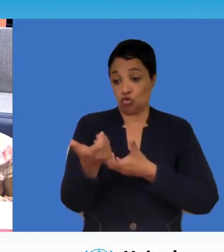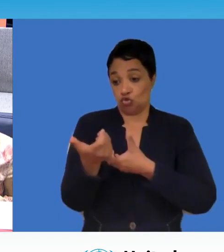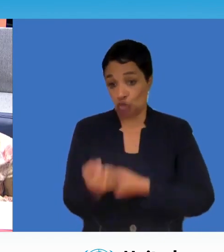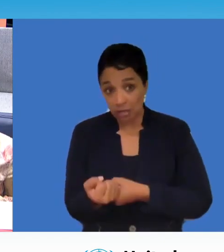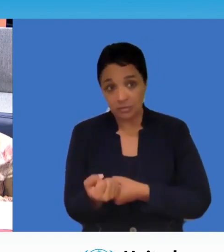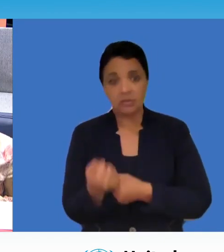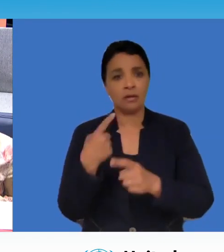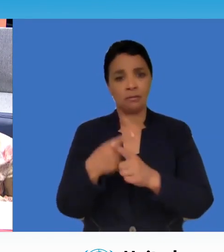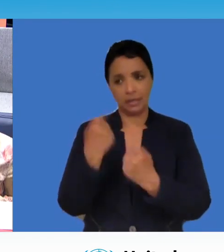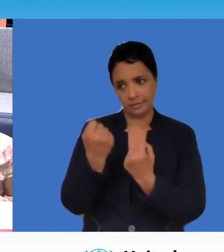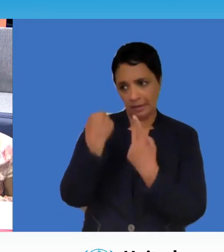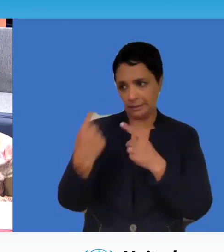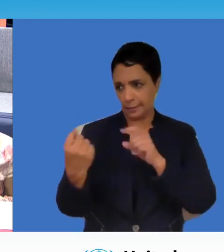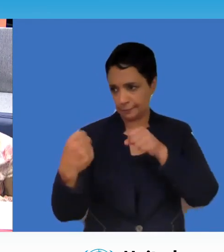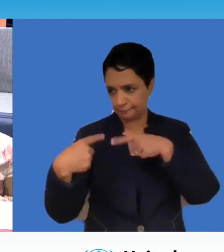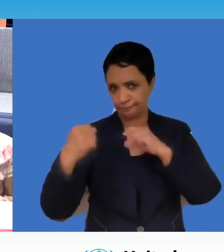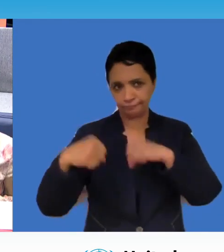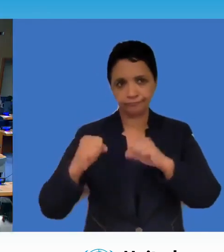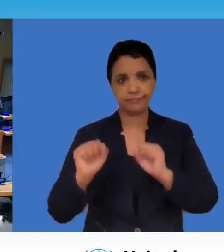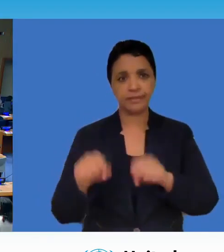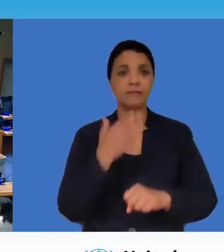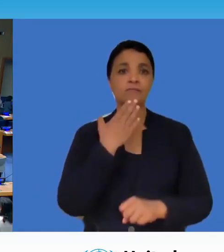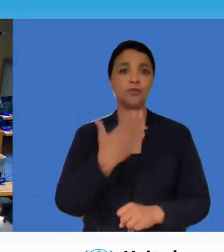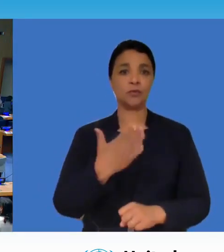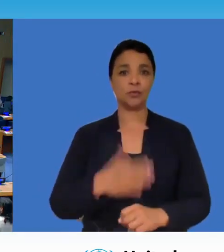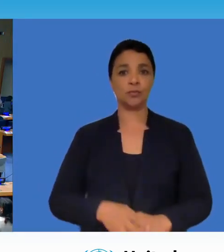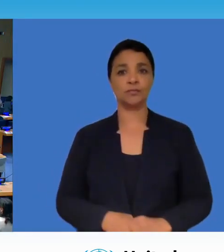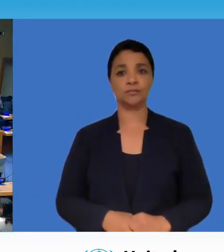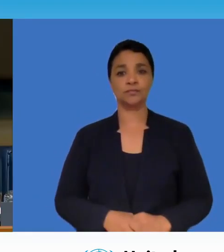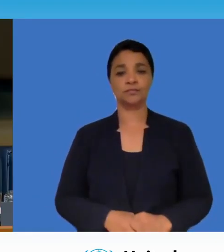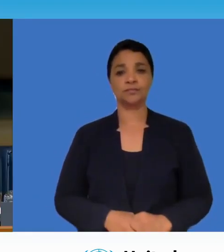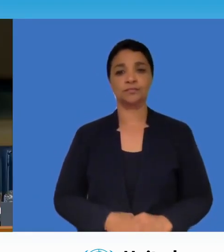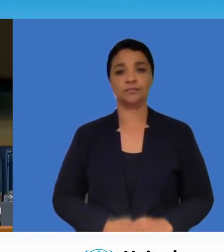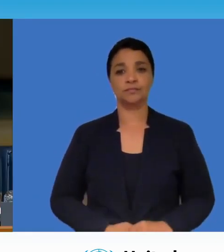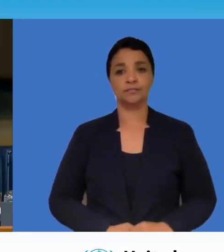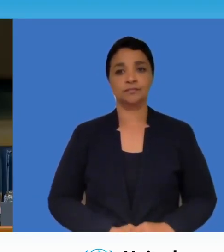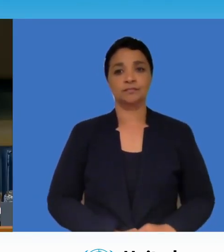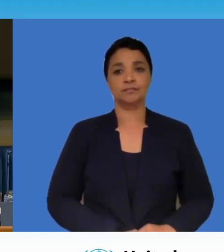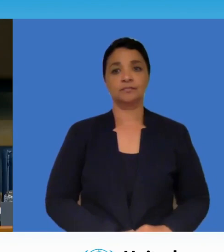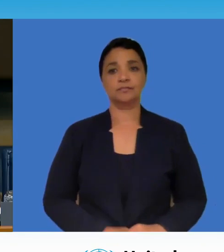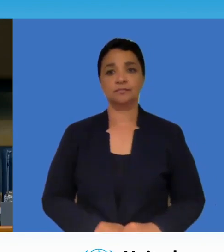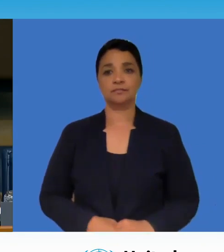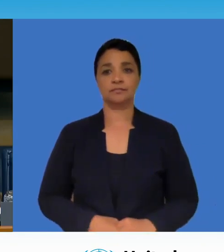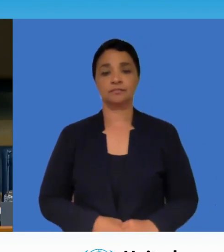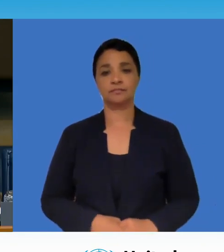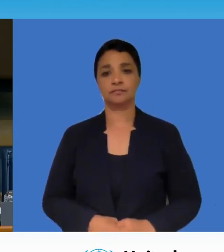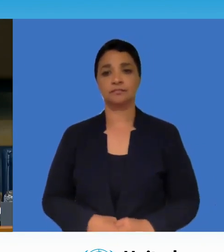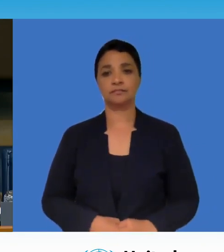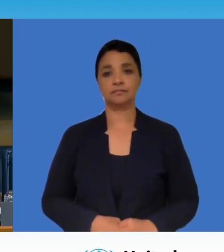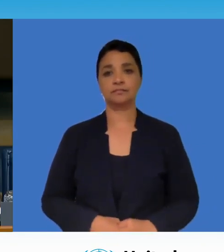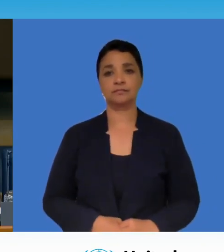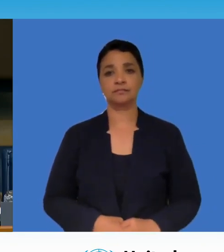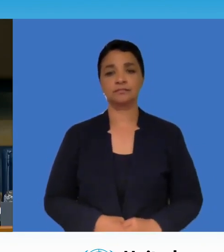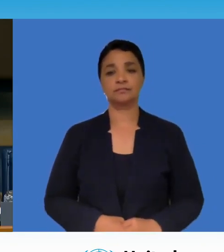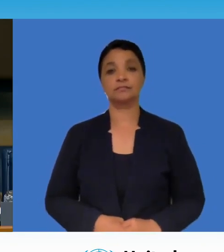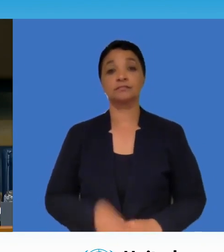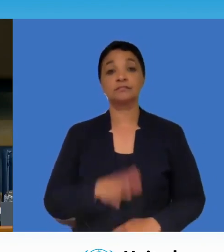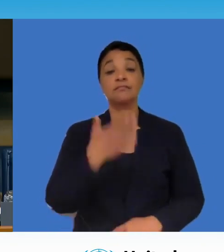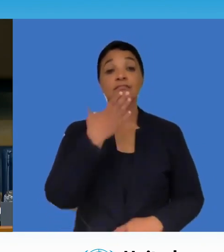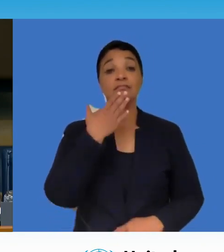you I thank his Excellency Ambassador Ivan for his